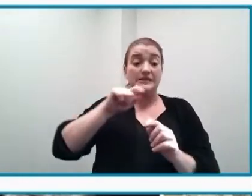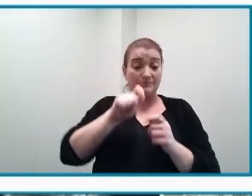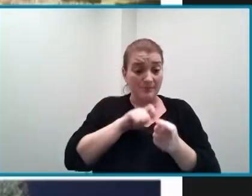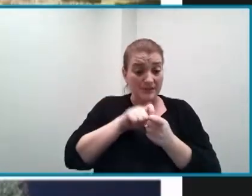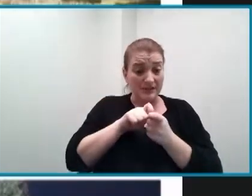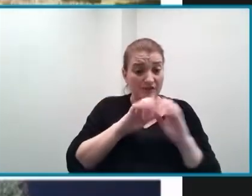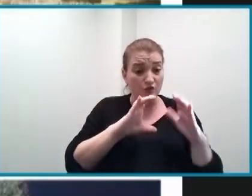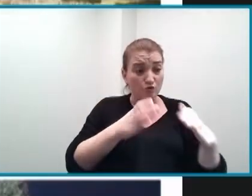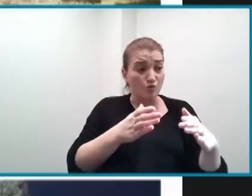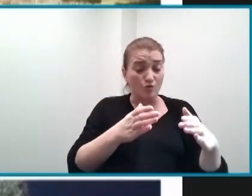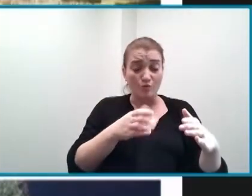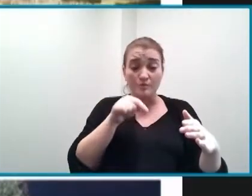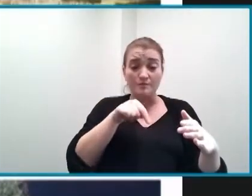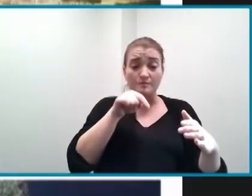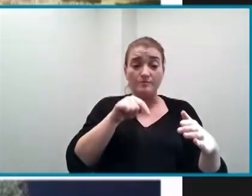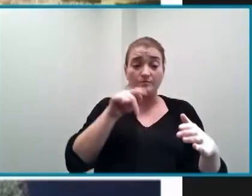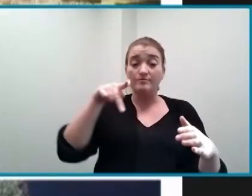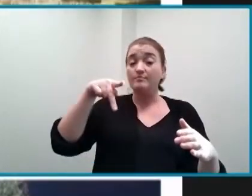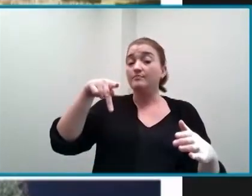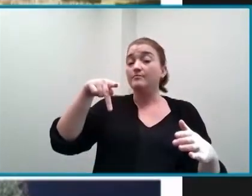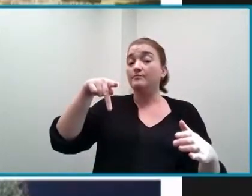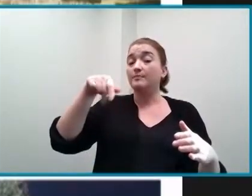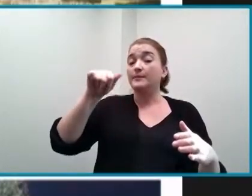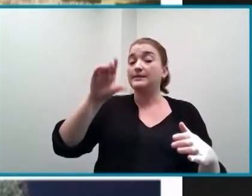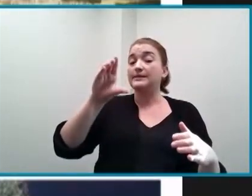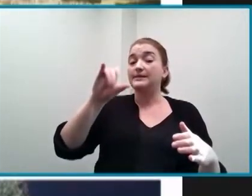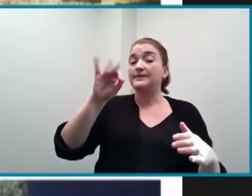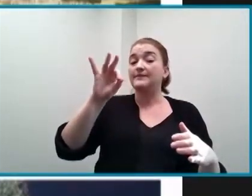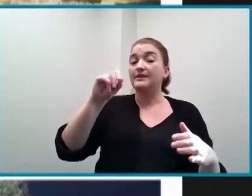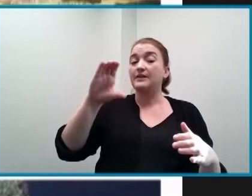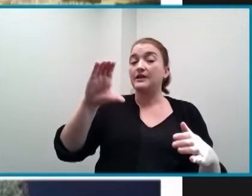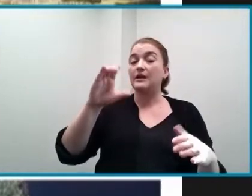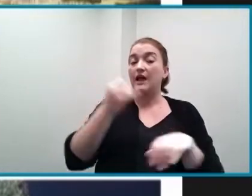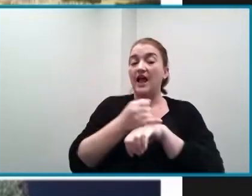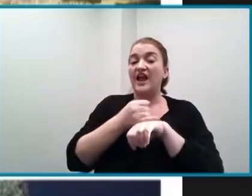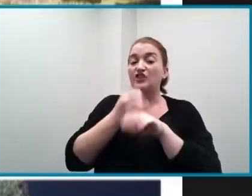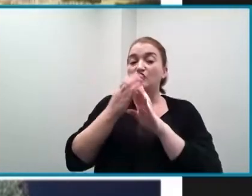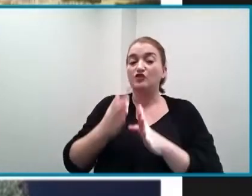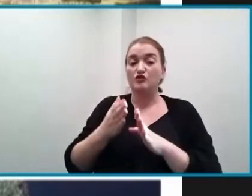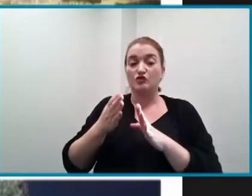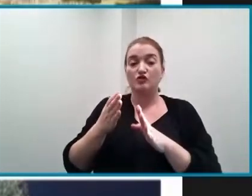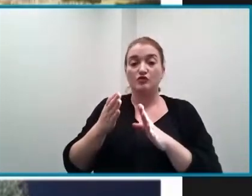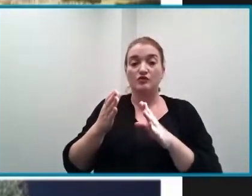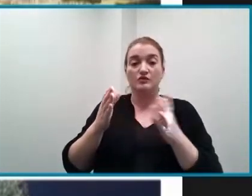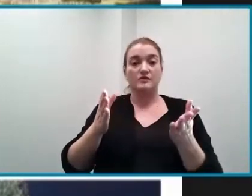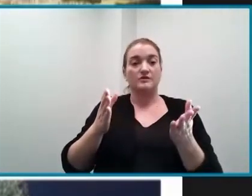uh, Pacific Islanders that give up so much of our islands in defense of the US that carries so much